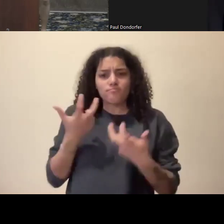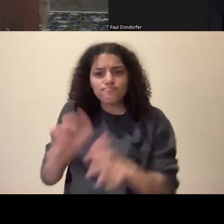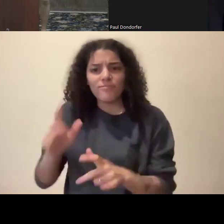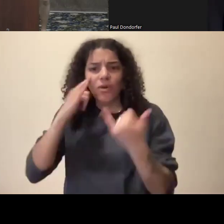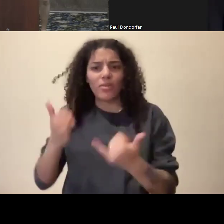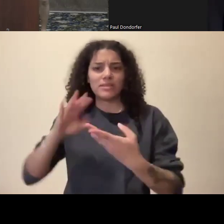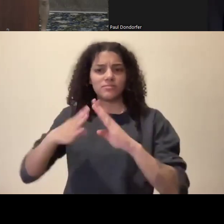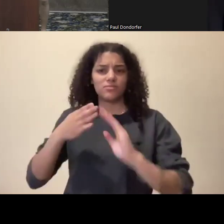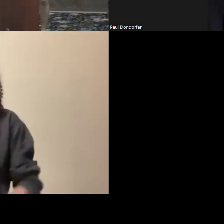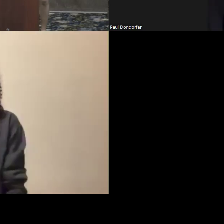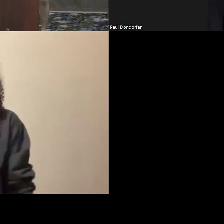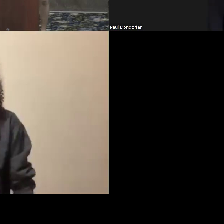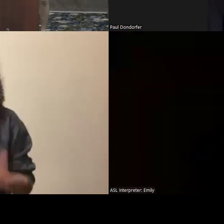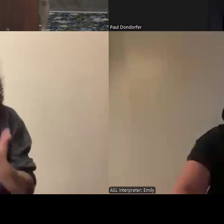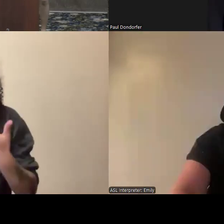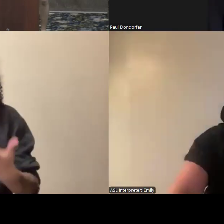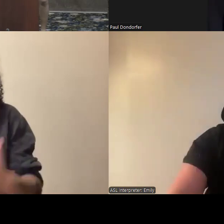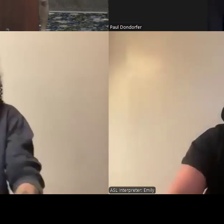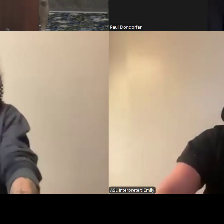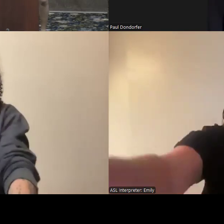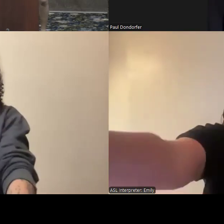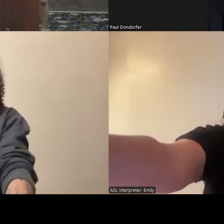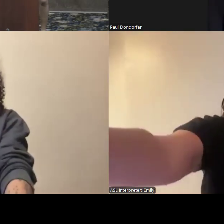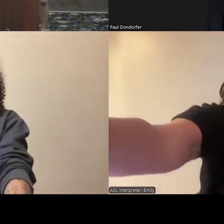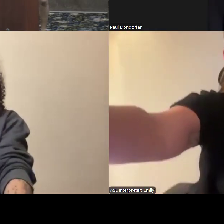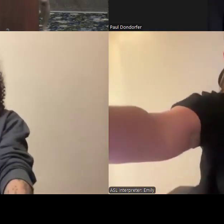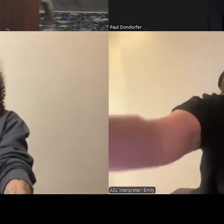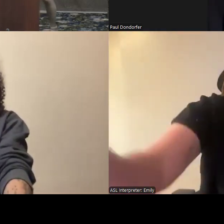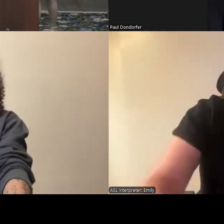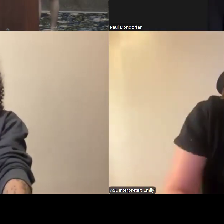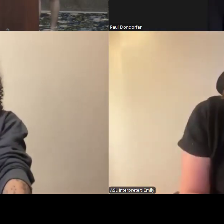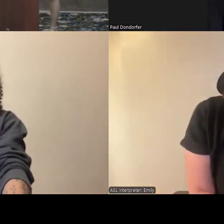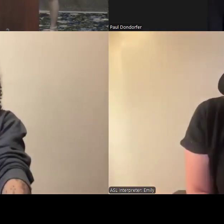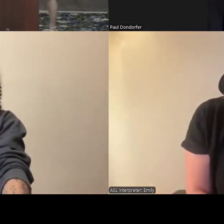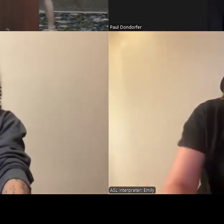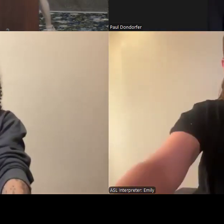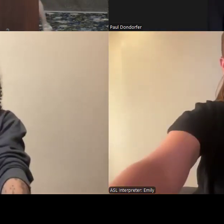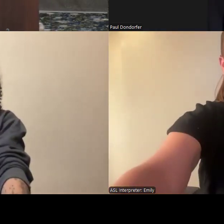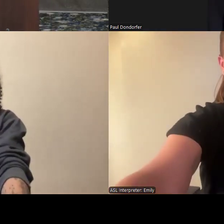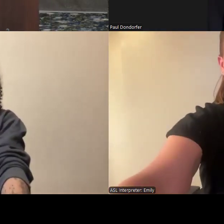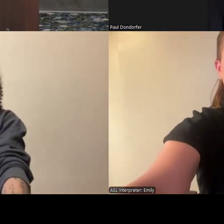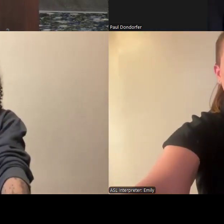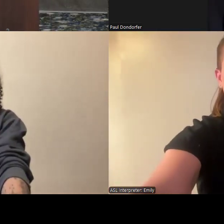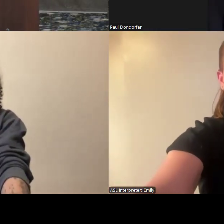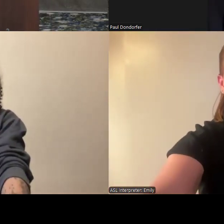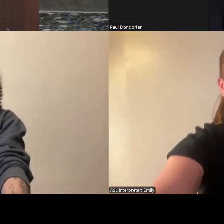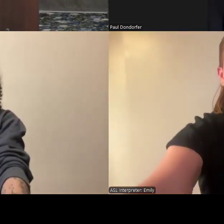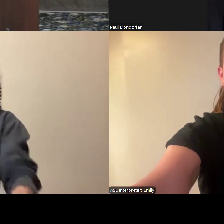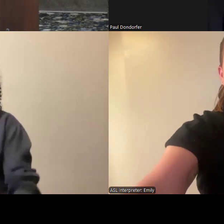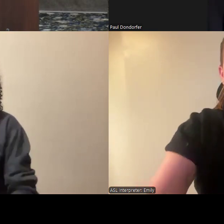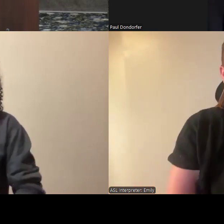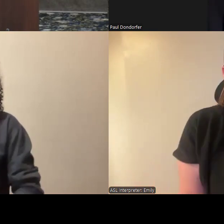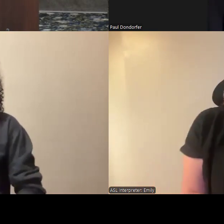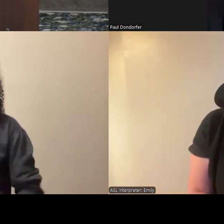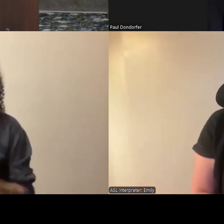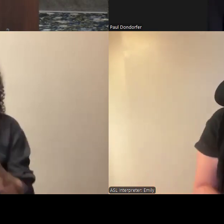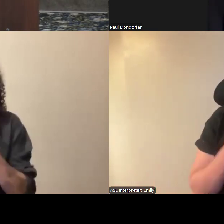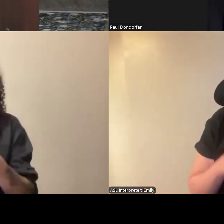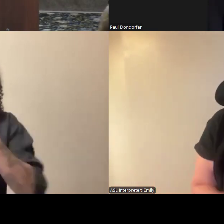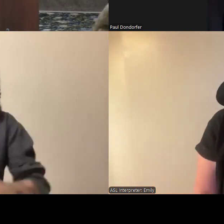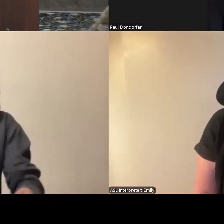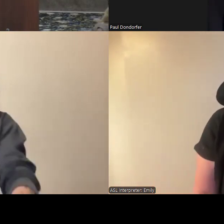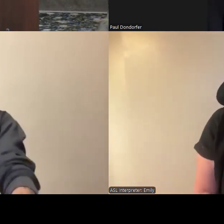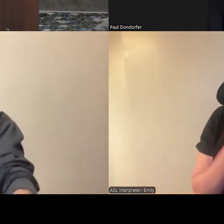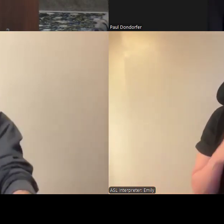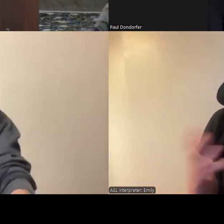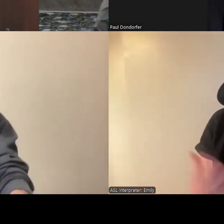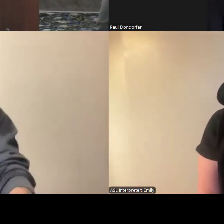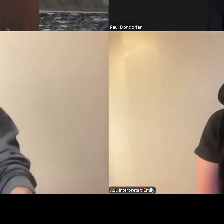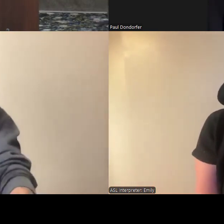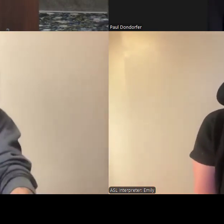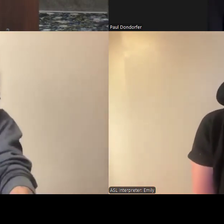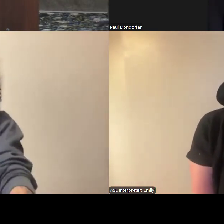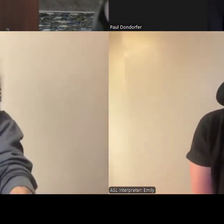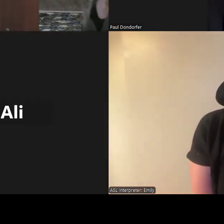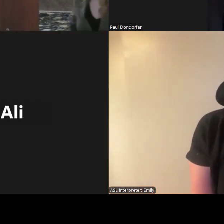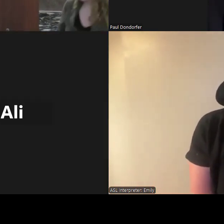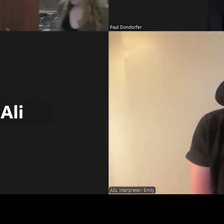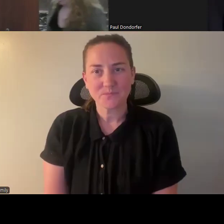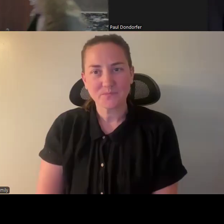you so much